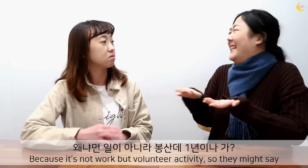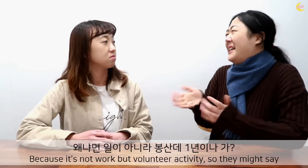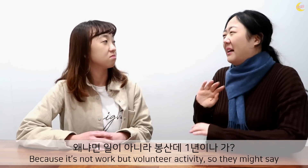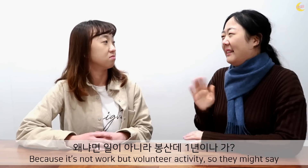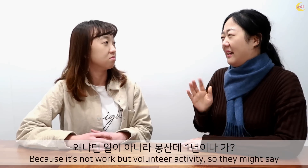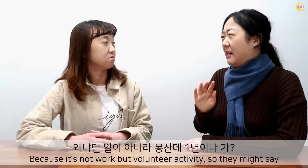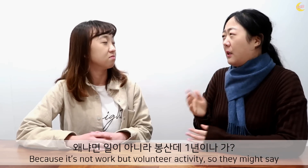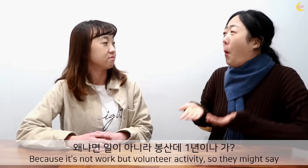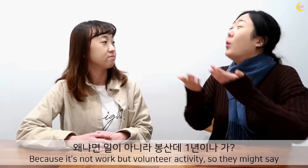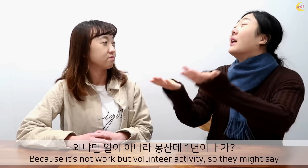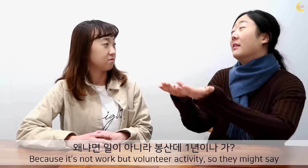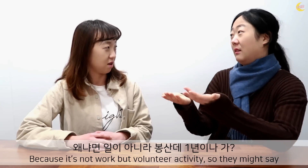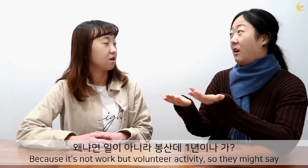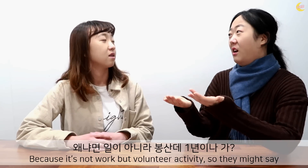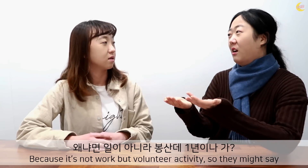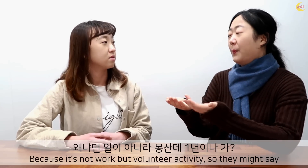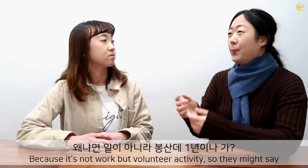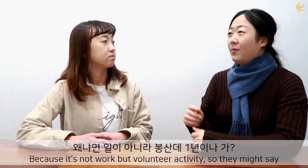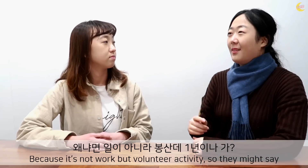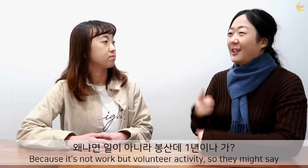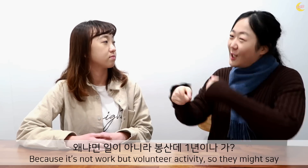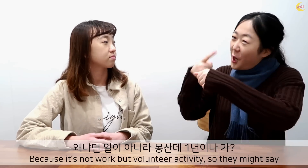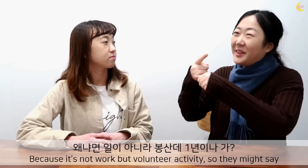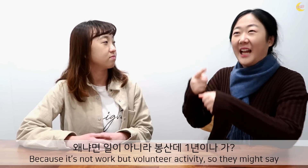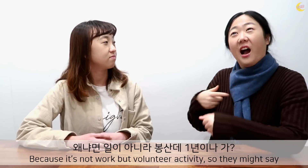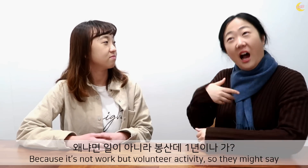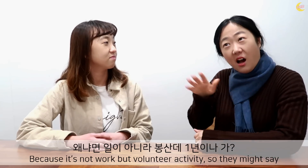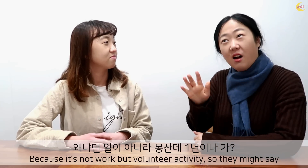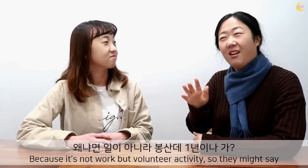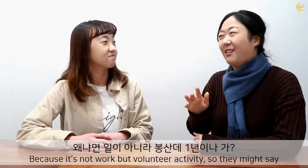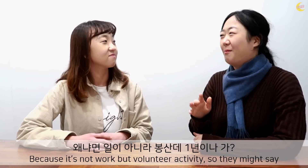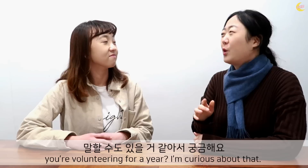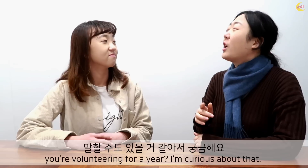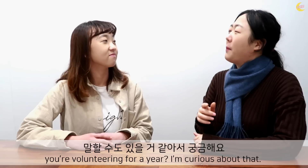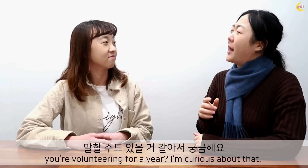Because it’s not work but volunteer activity, so they might say